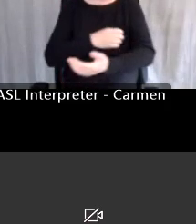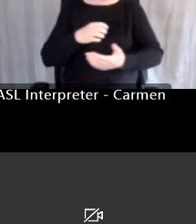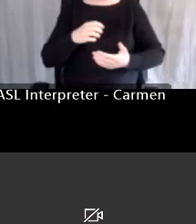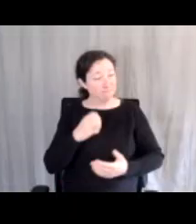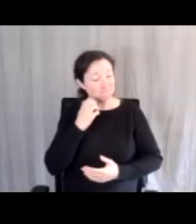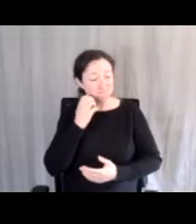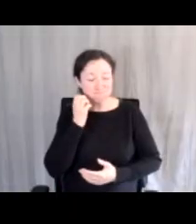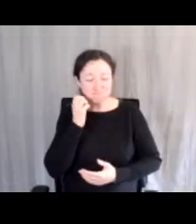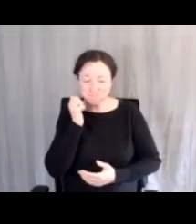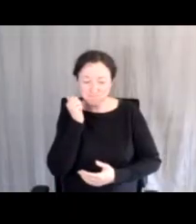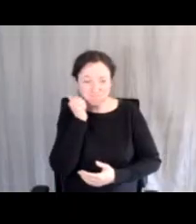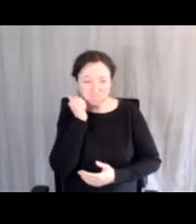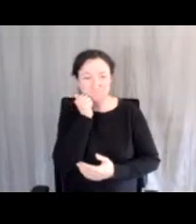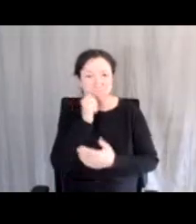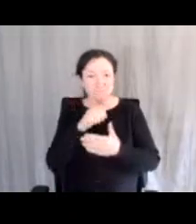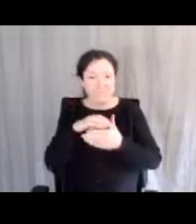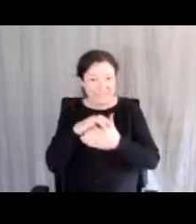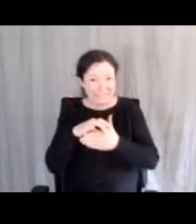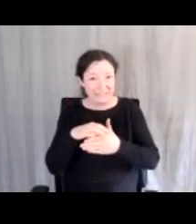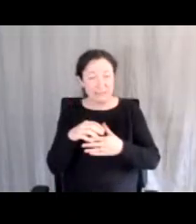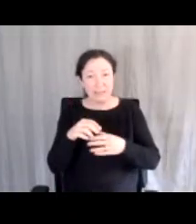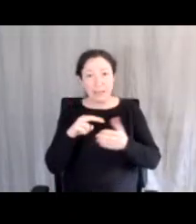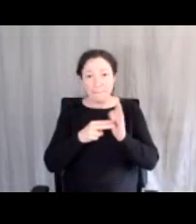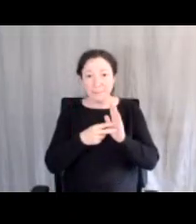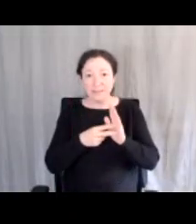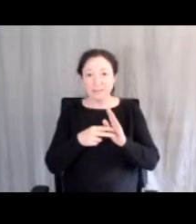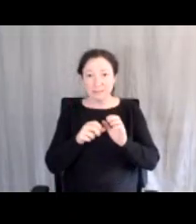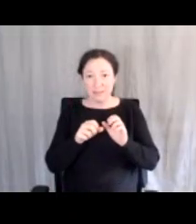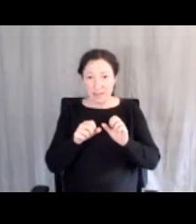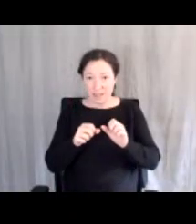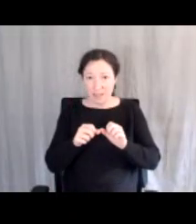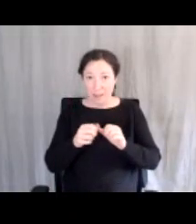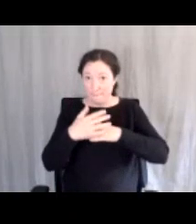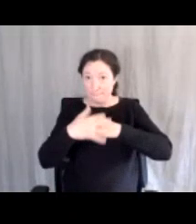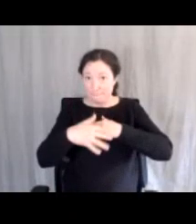Then when you have excess insulin, you're gonna be releasing glucose stores also.